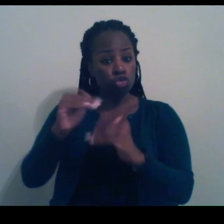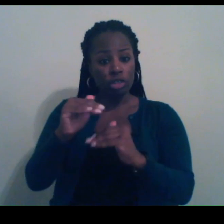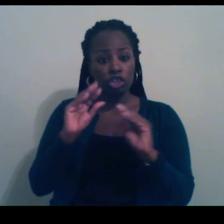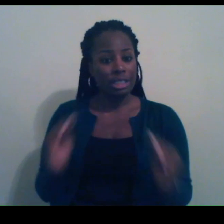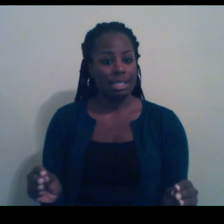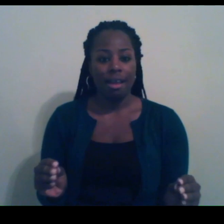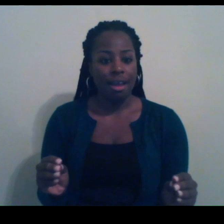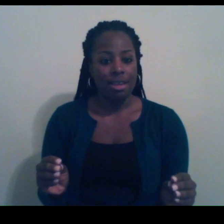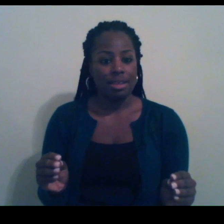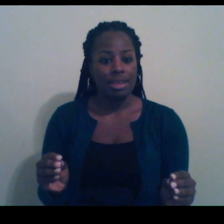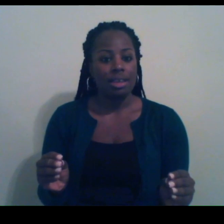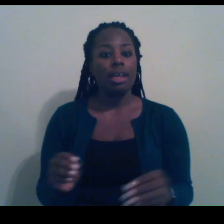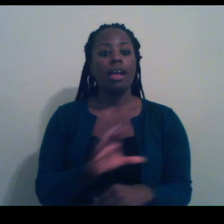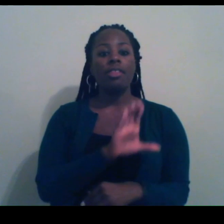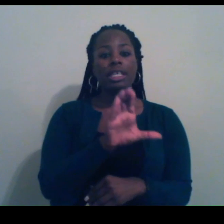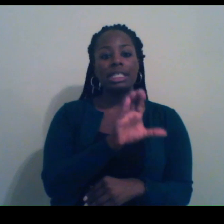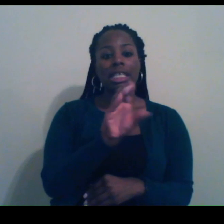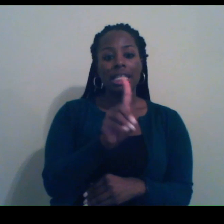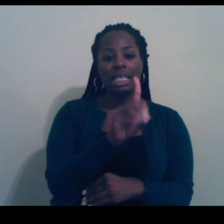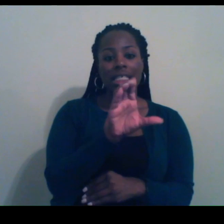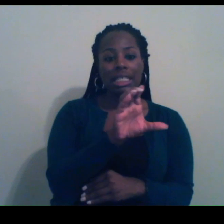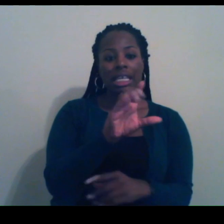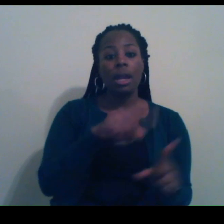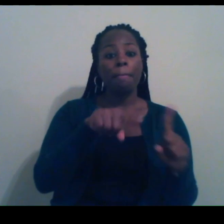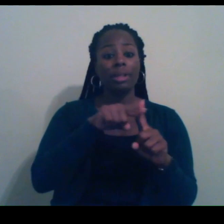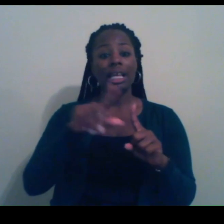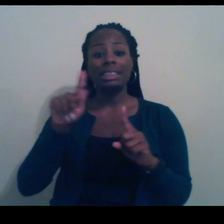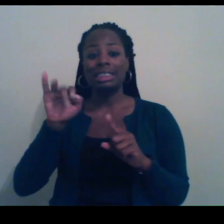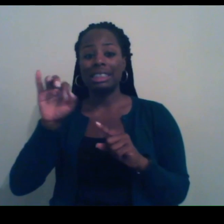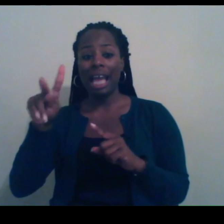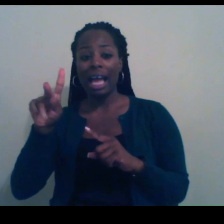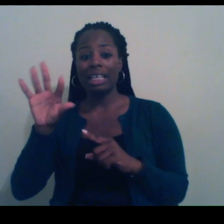force have worked hard to recognize those areas where there's significant